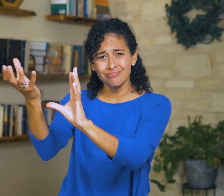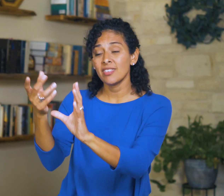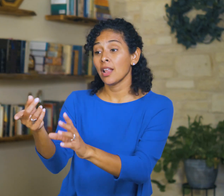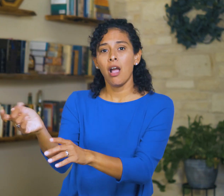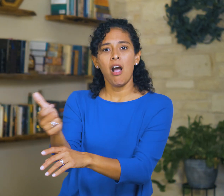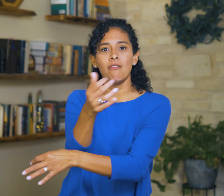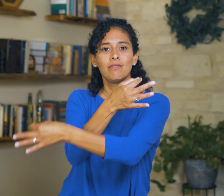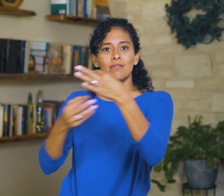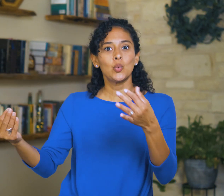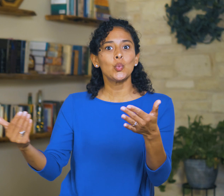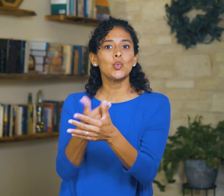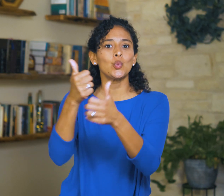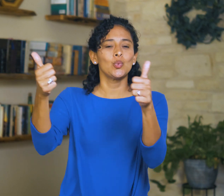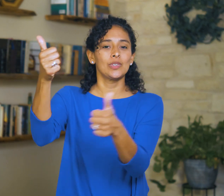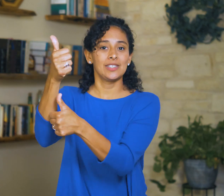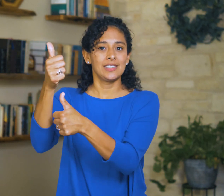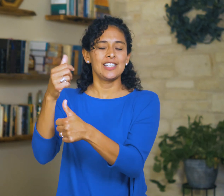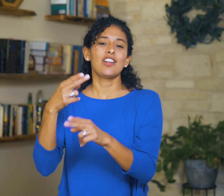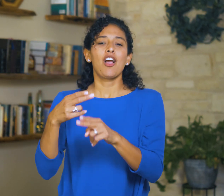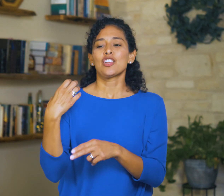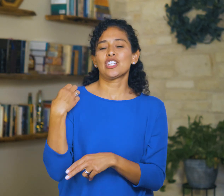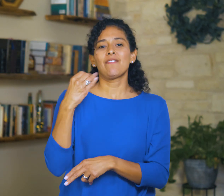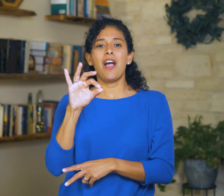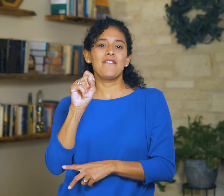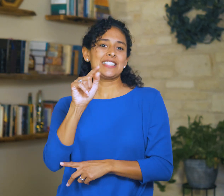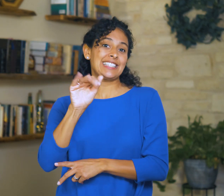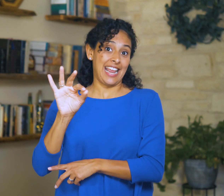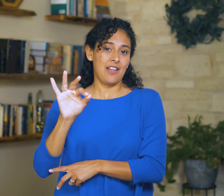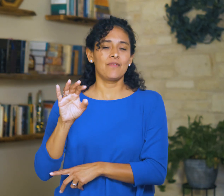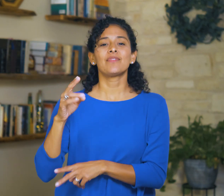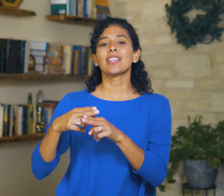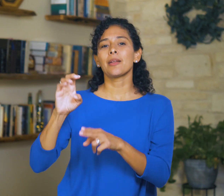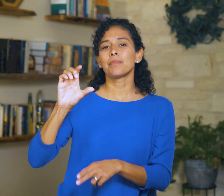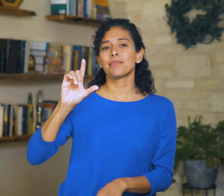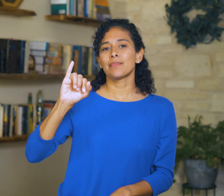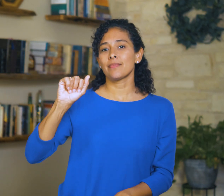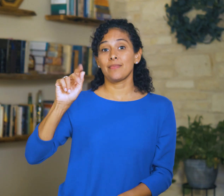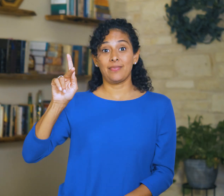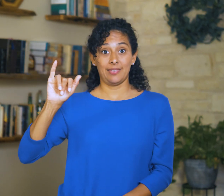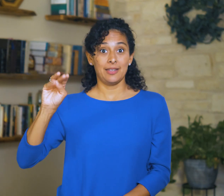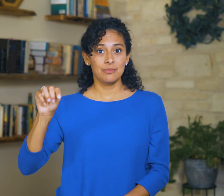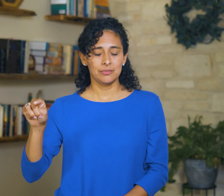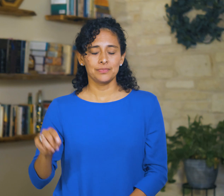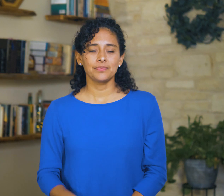then replace him with a new chief of staff, Eliakim.